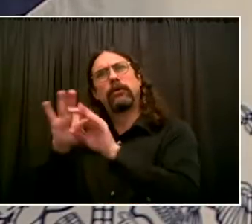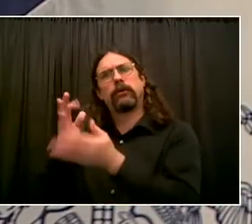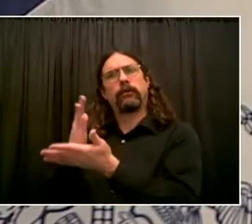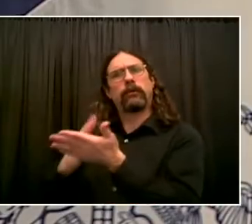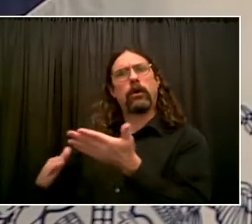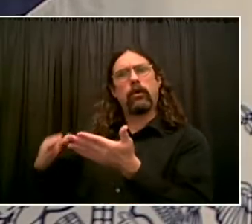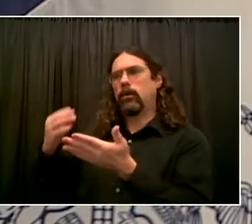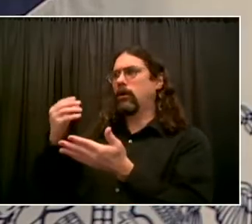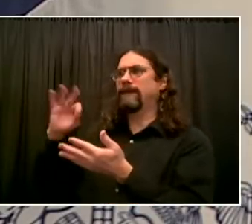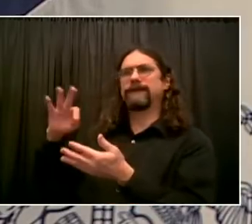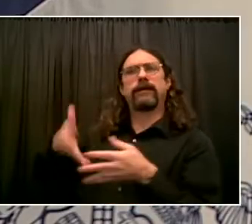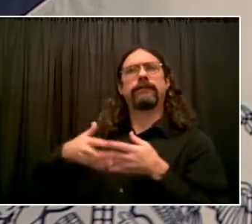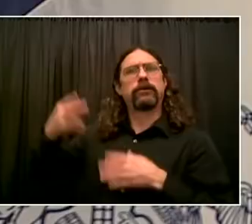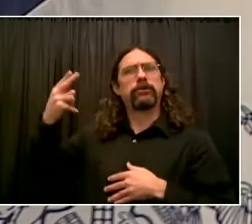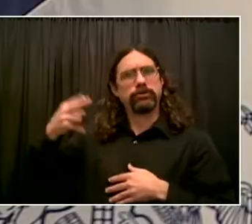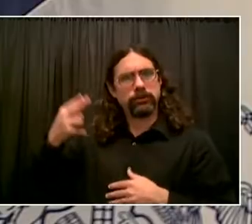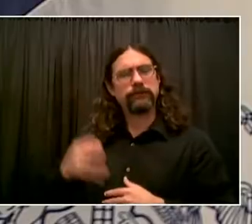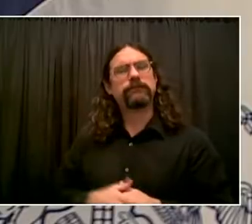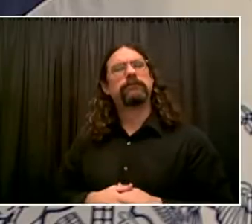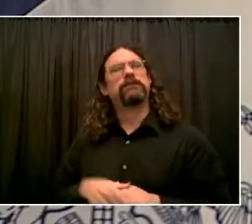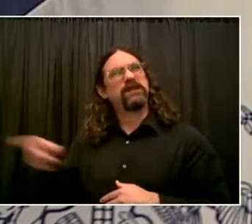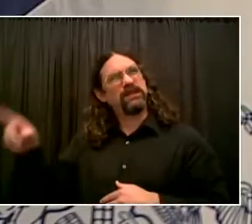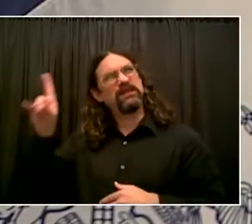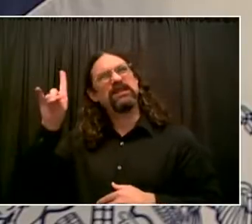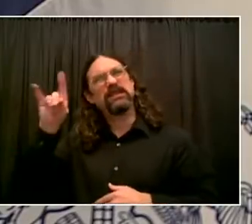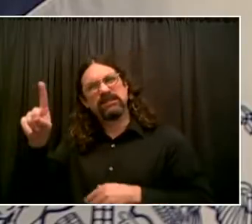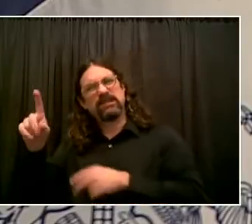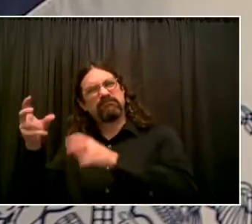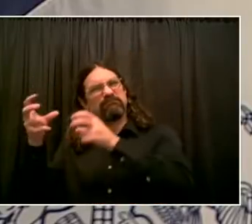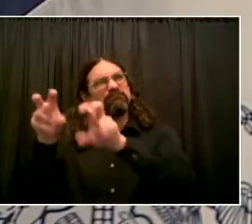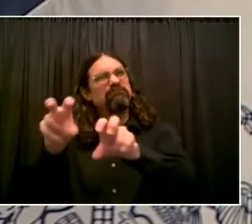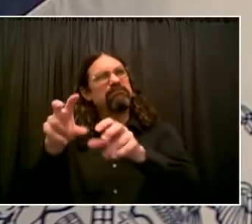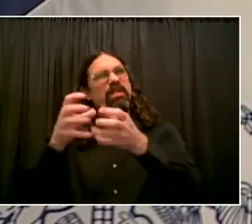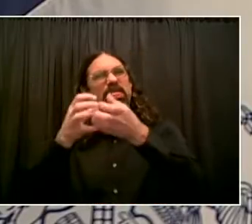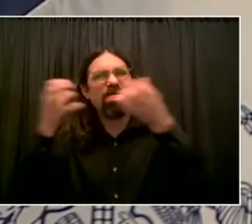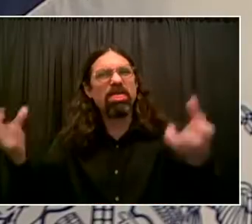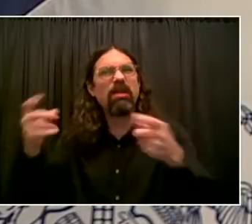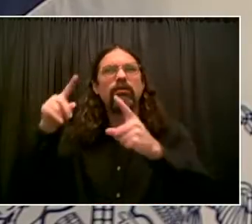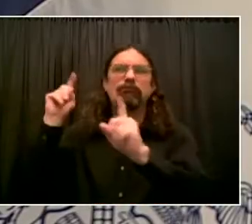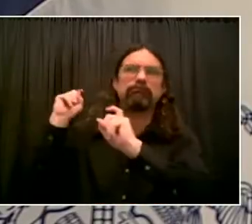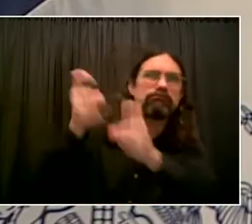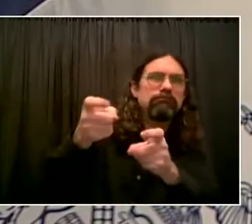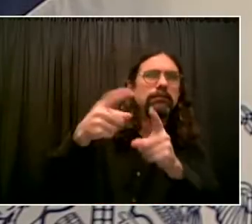IS A FAIR CRITIQUE, TO SAY THE LEA. ST HE ALSO MADE IMMENSE CONTRIBUTIONS TO THIS COUNTRY AND SOME OF THE BEST VALUES